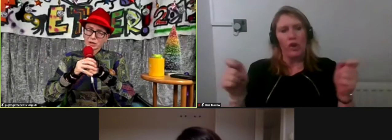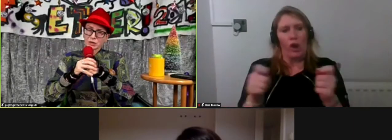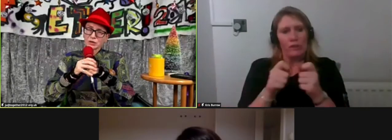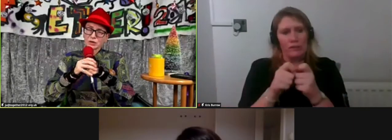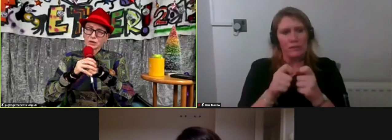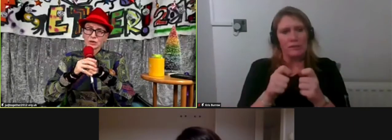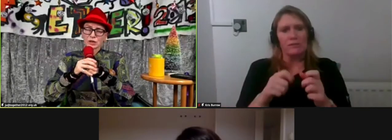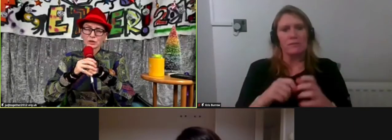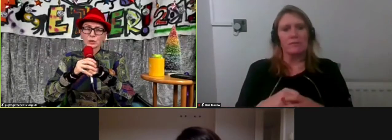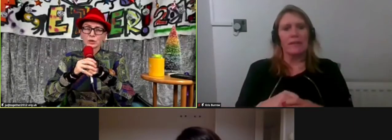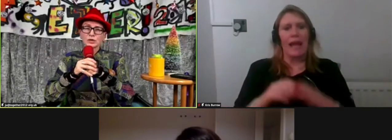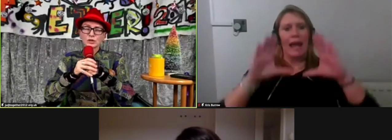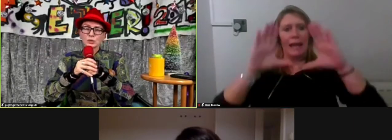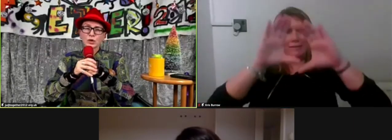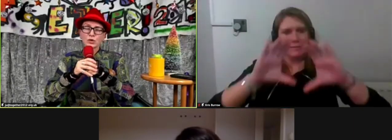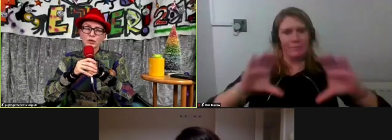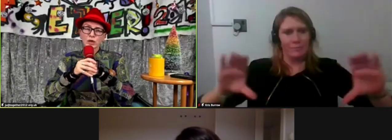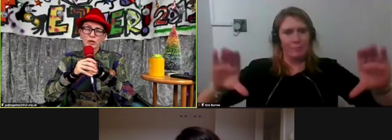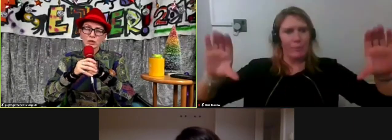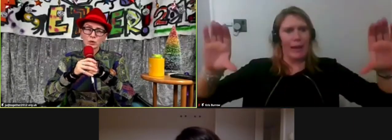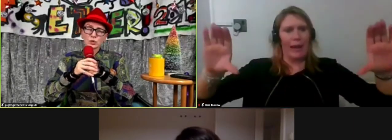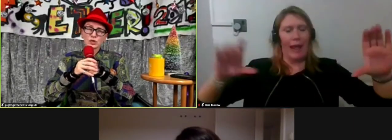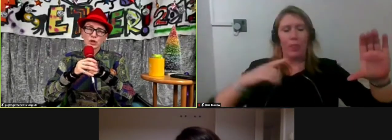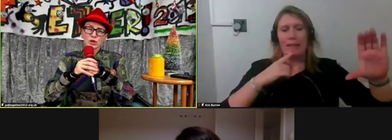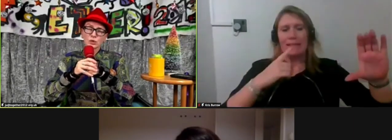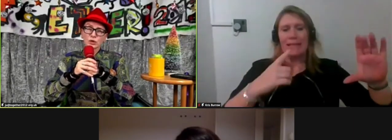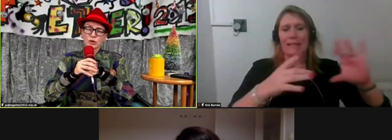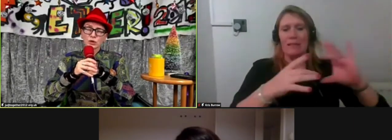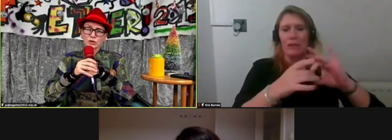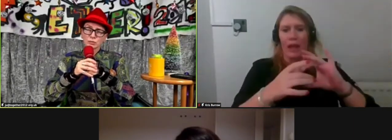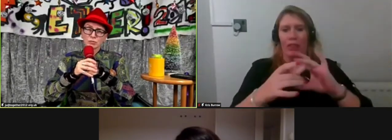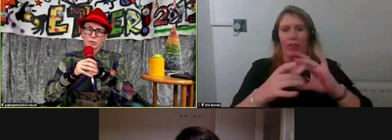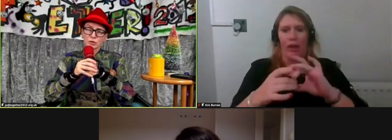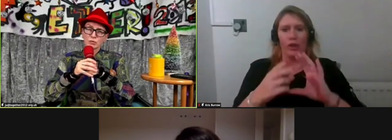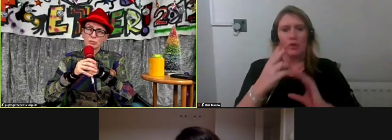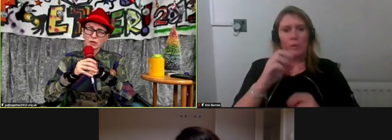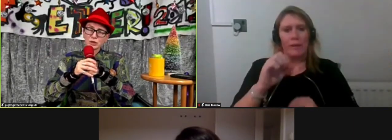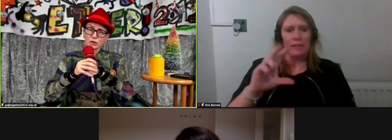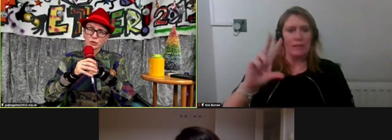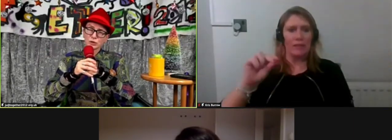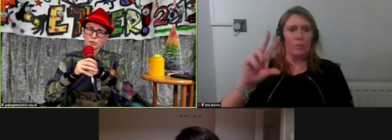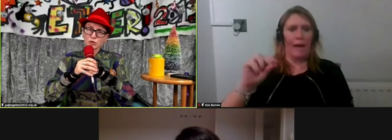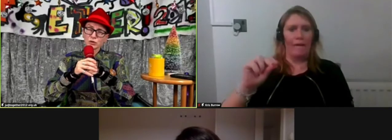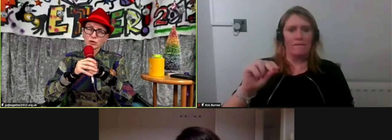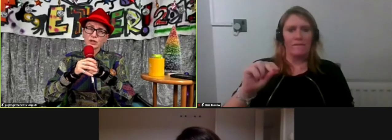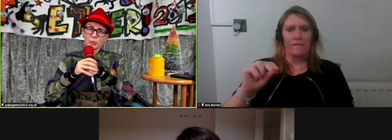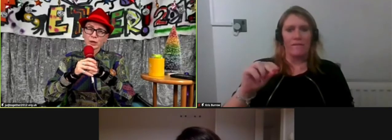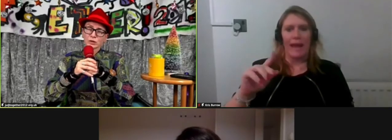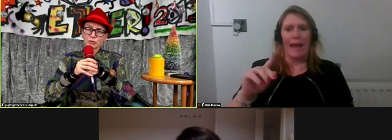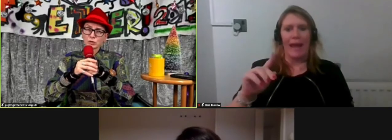banner that says, "Together! 2012" and also, a sort of miniature Christmas tree